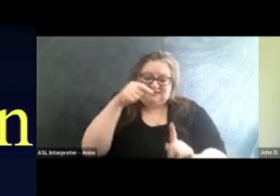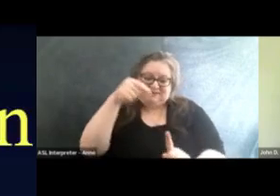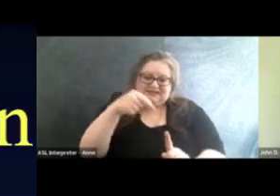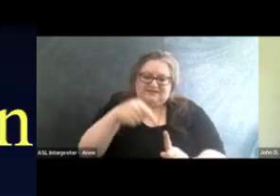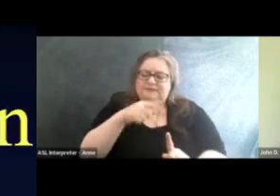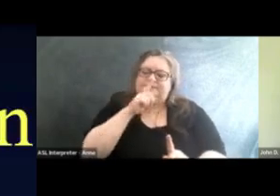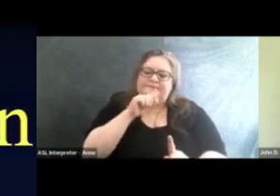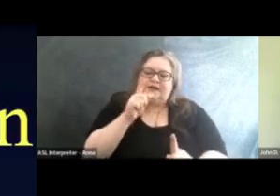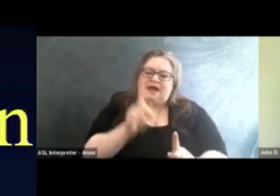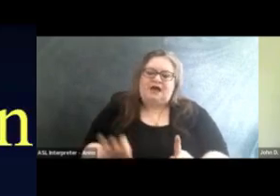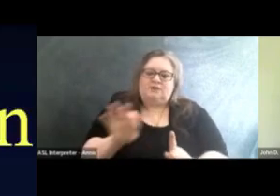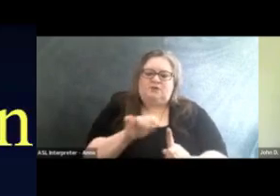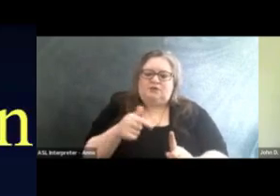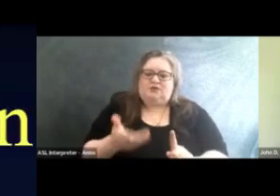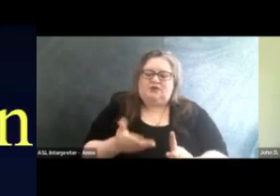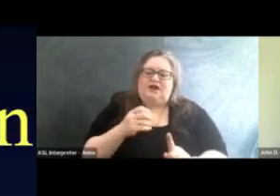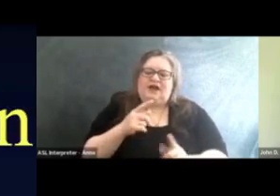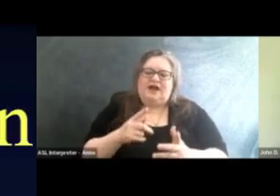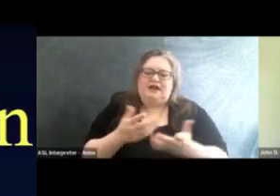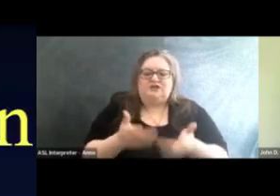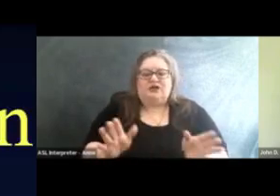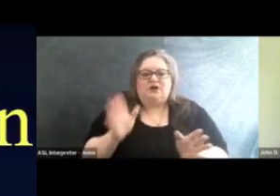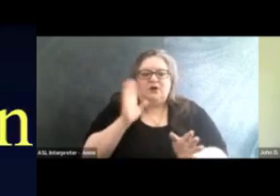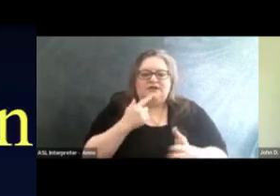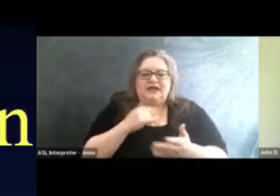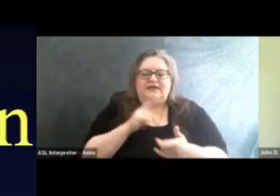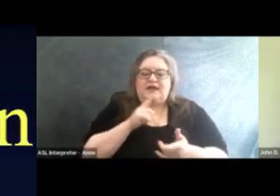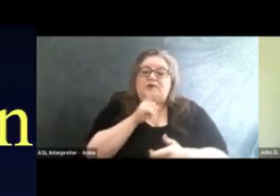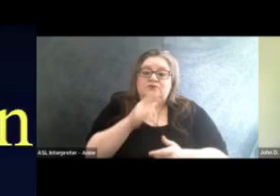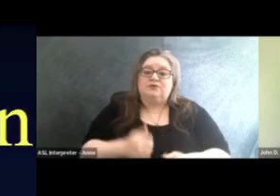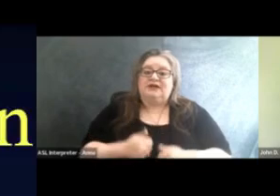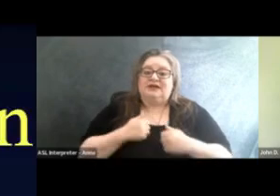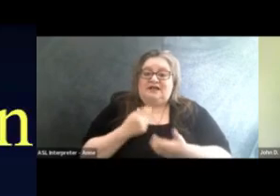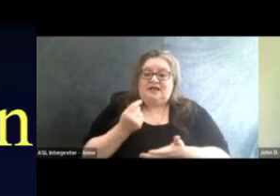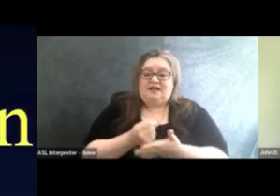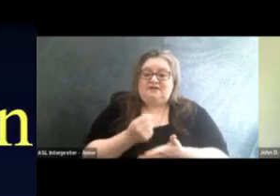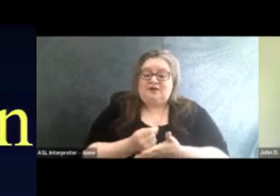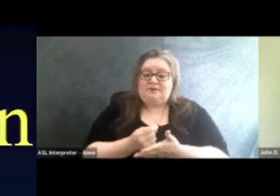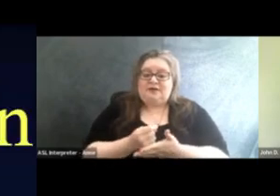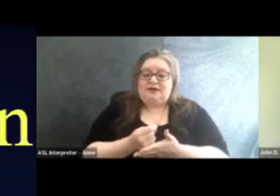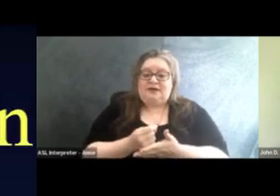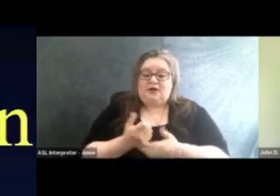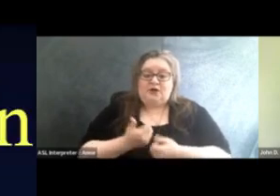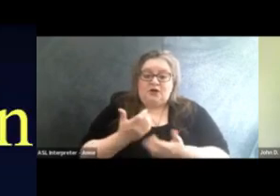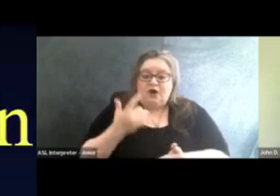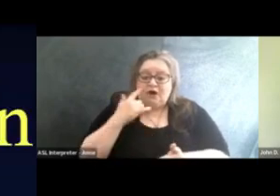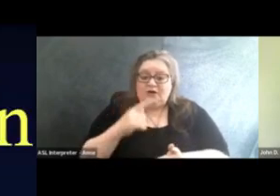essential here. And in general, what I would say in real life treatment, what's causing this cognitive impairment is not so